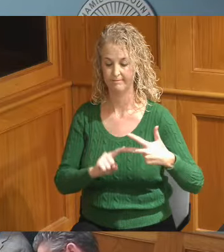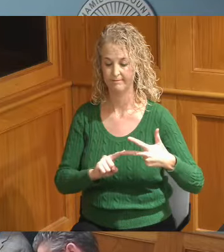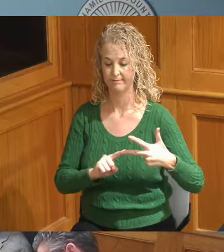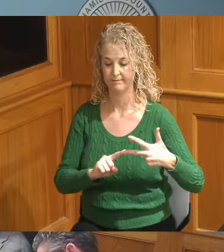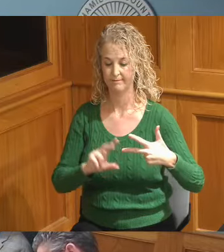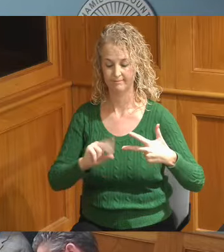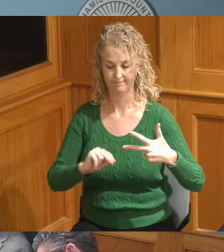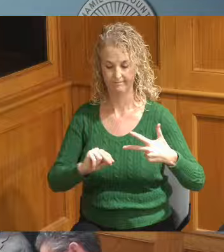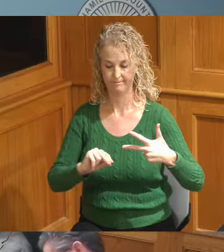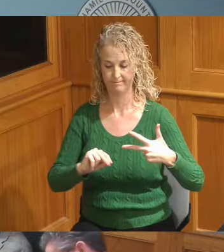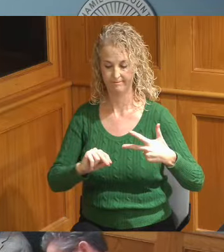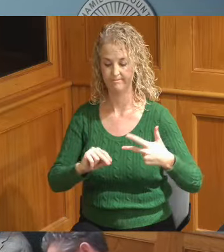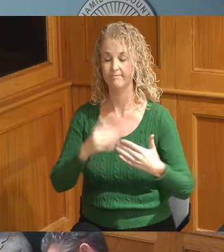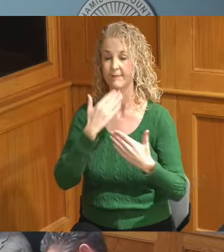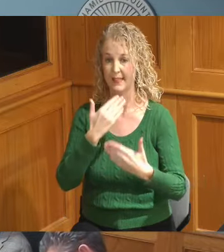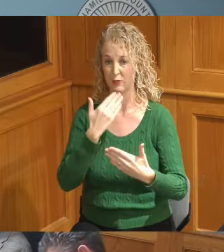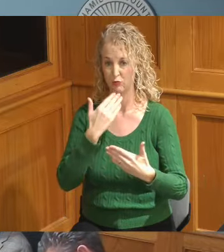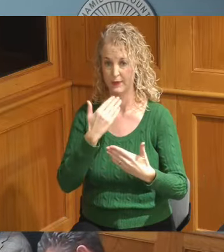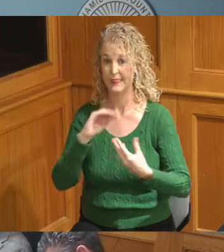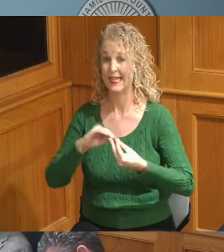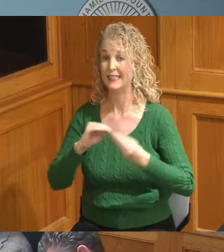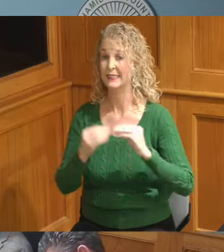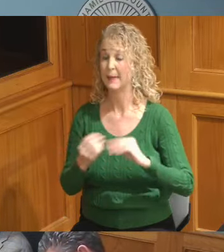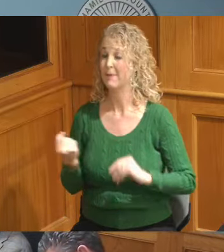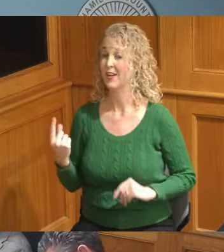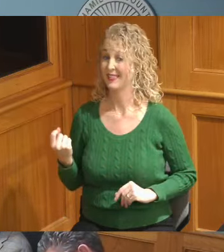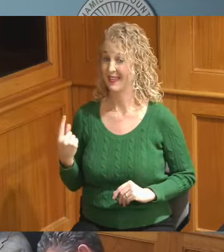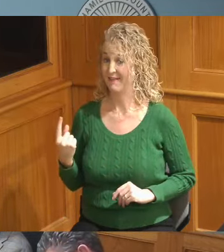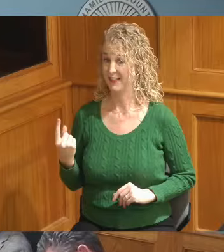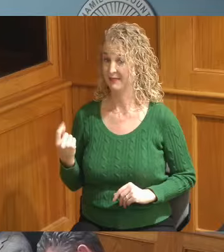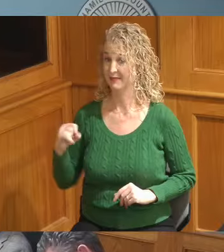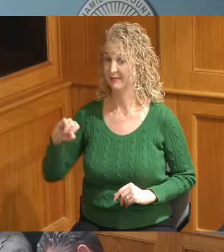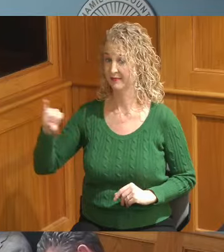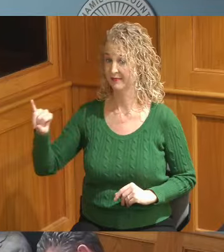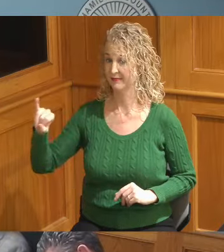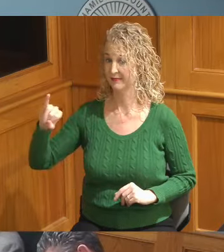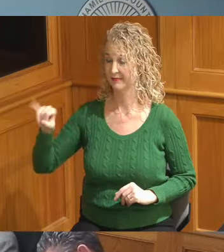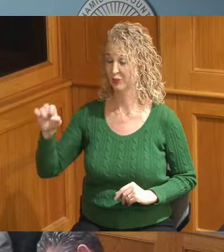Reece? No. Thank you. And then bye 11. Jeff, how do we how do you I know you wanted to hold this